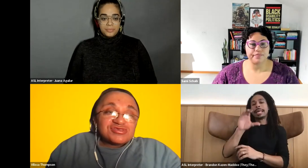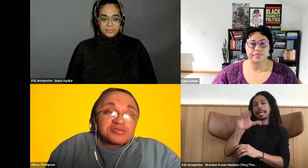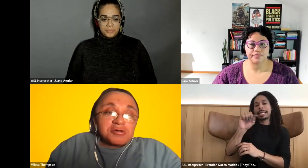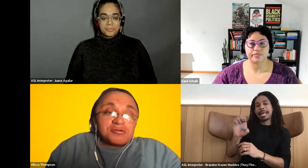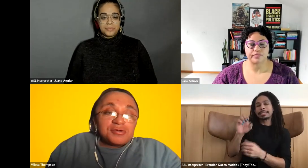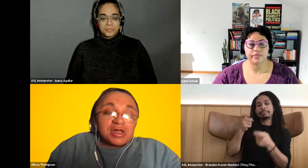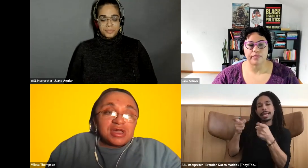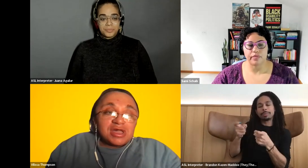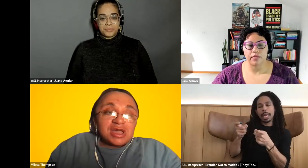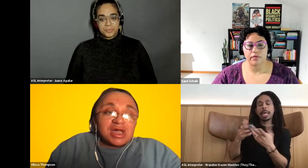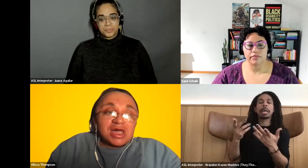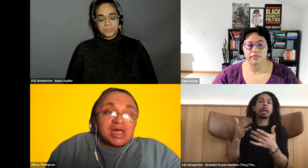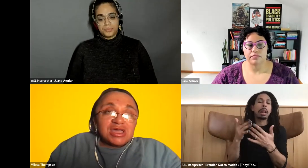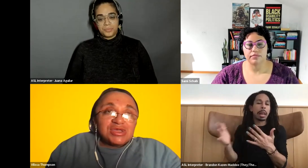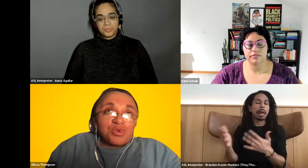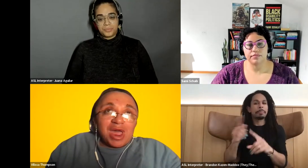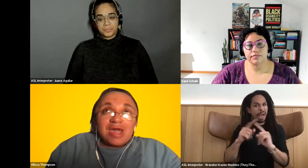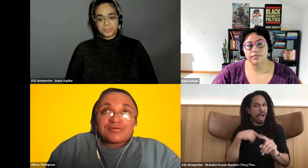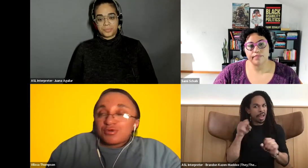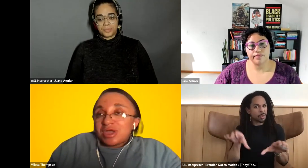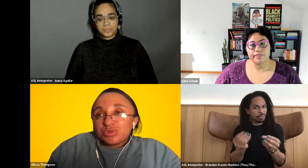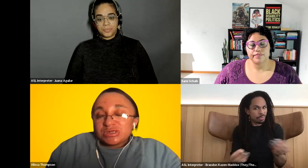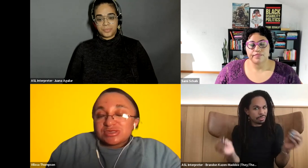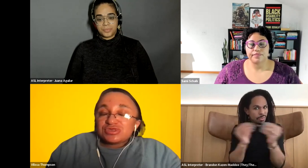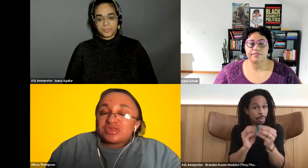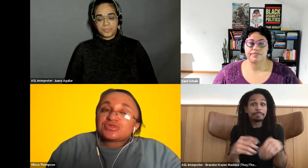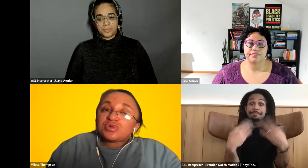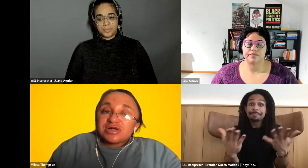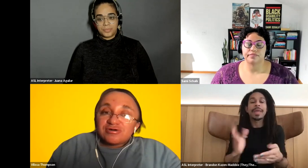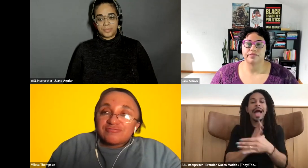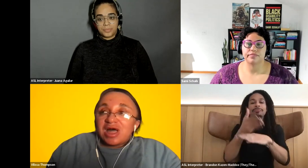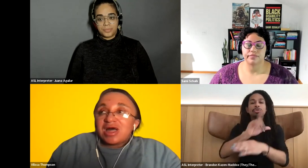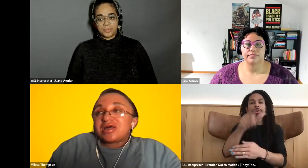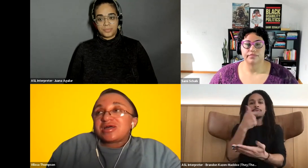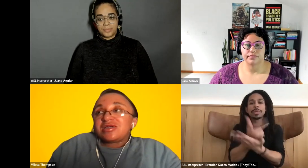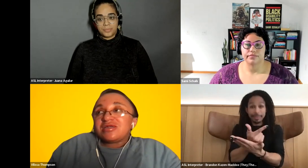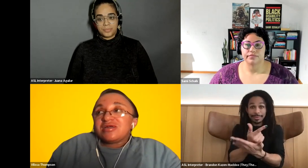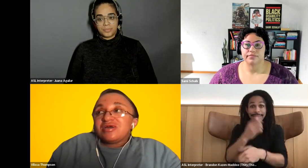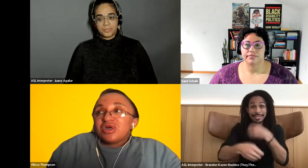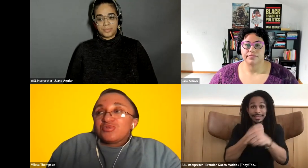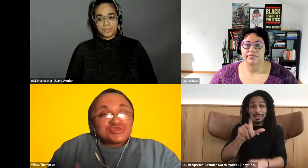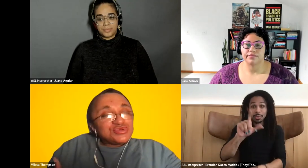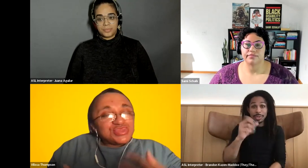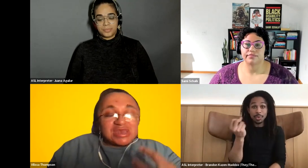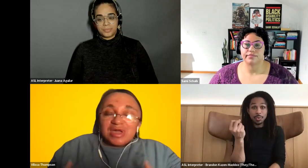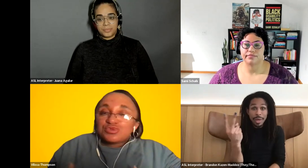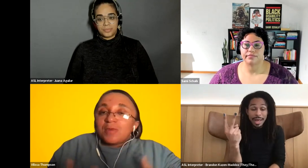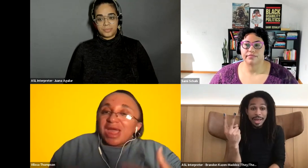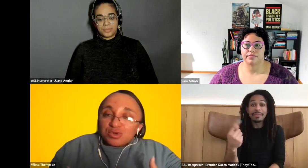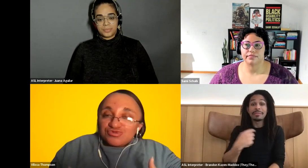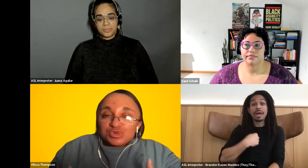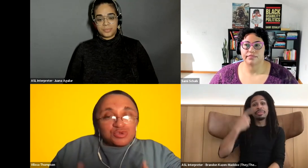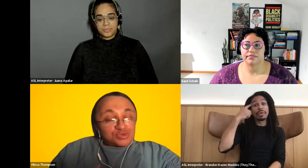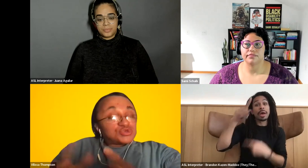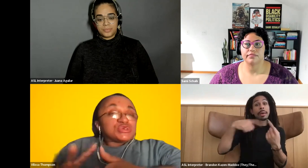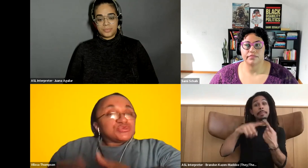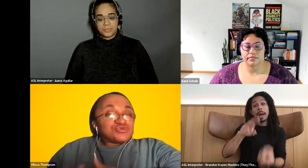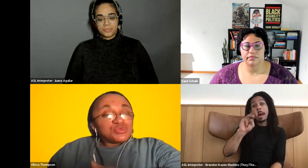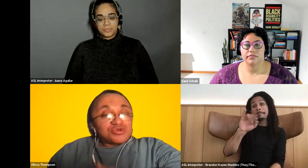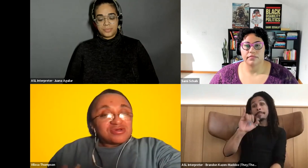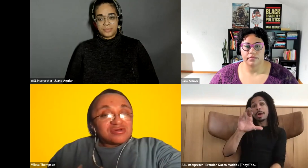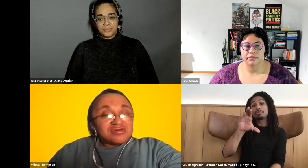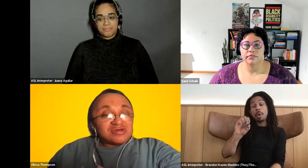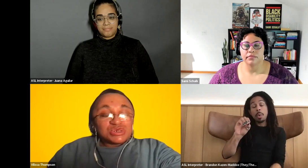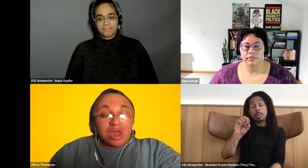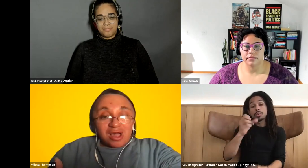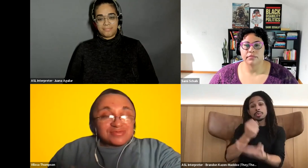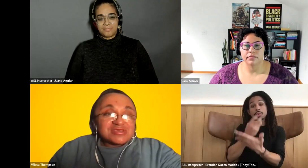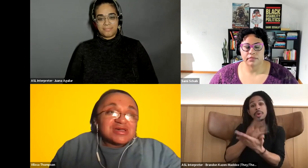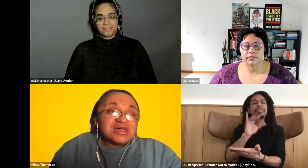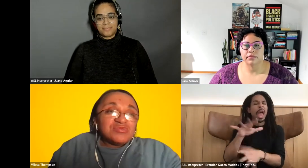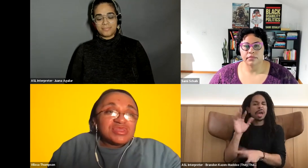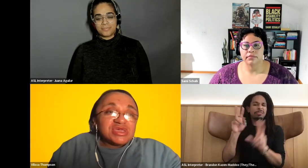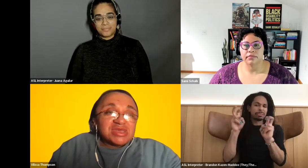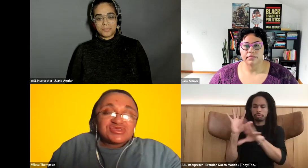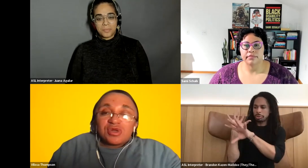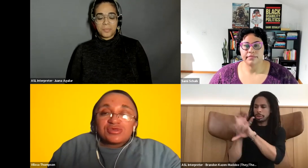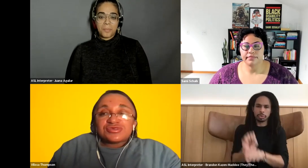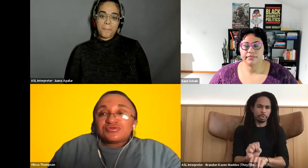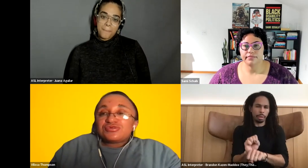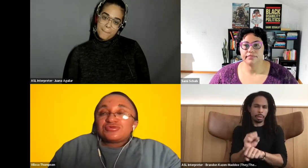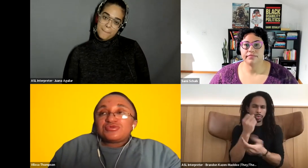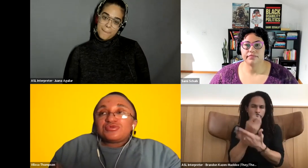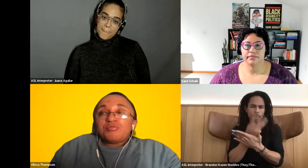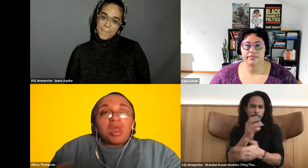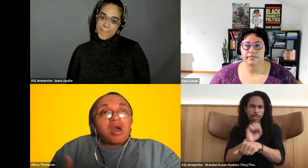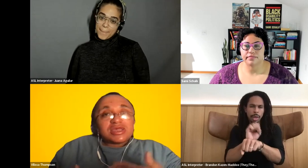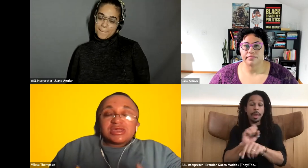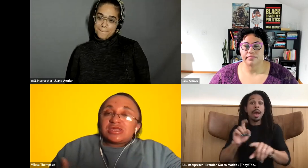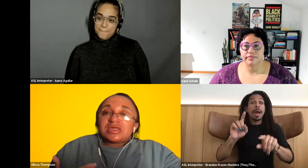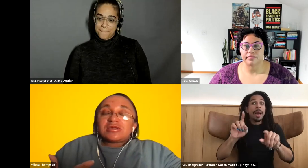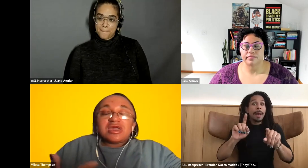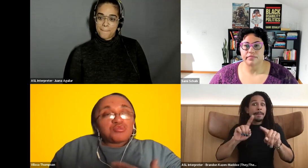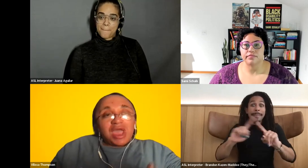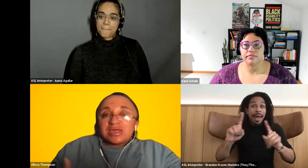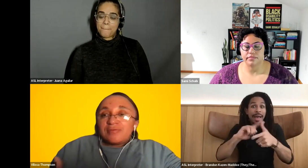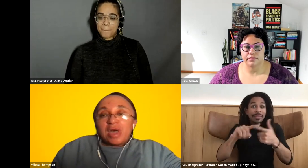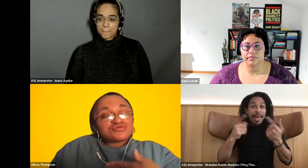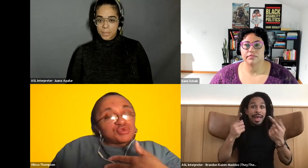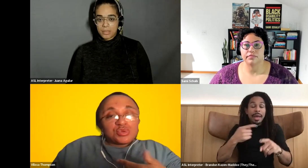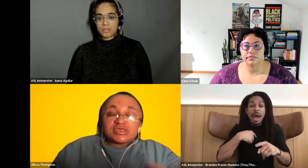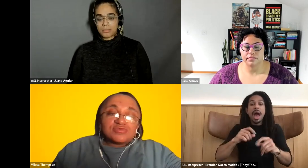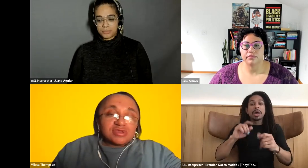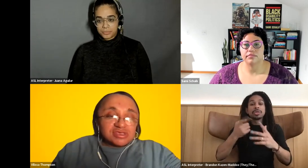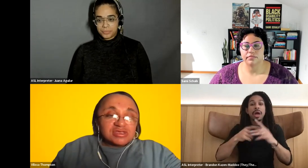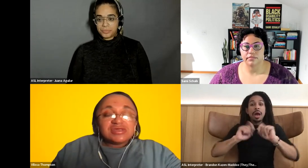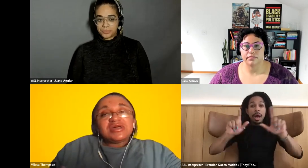Vilissa Thompson: So you know, right after graduation, at 2012, I still thinking about doing Microsocial work, those traditional social work job. But then I started to do blogging and writing about social work and disability.